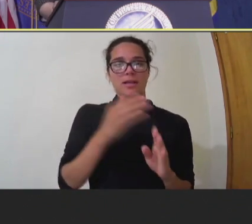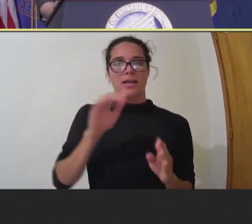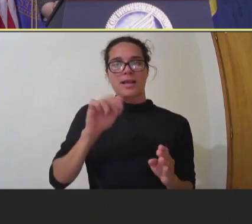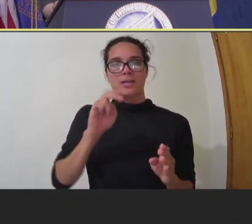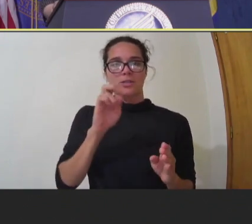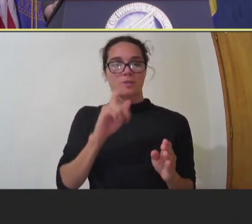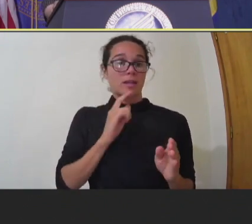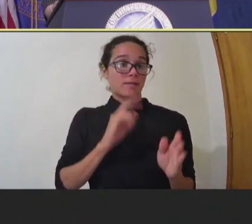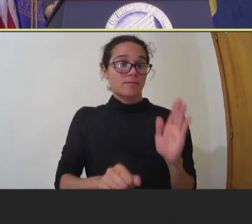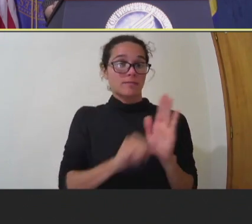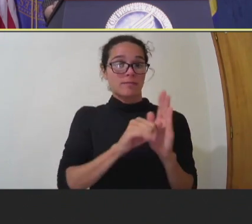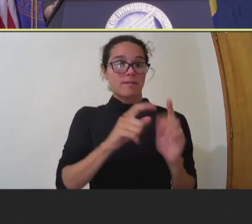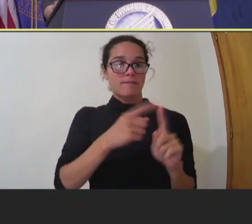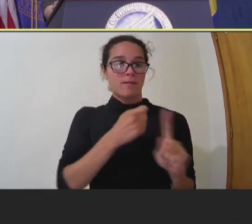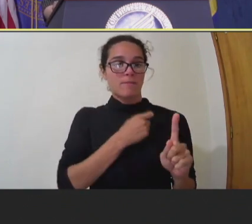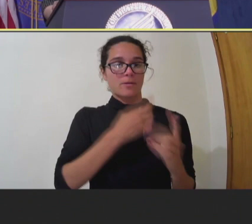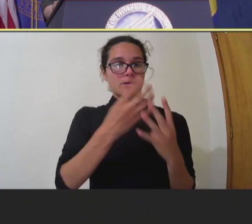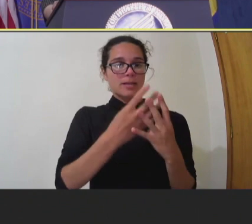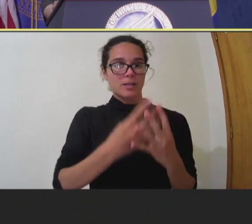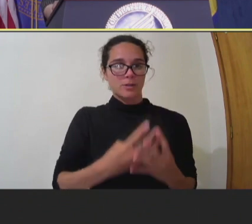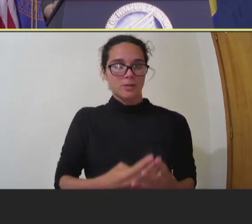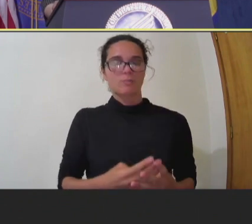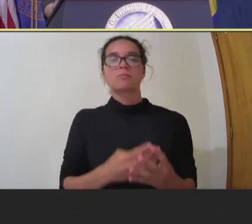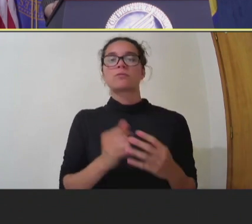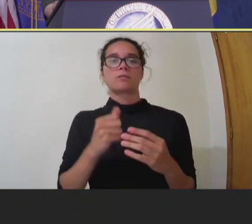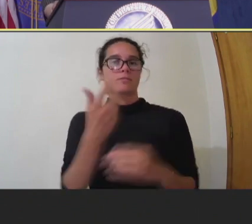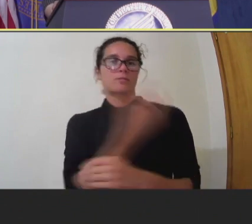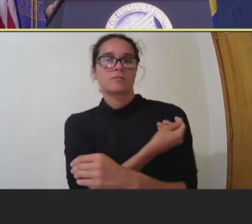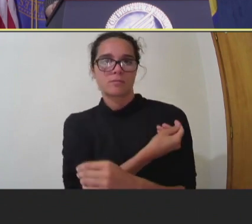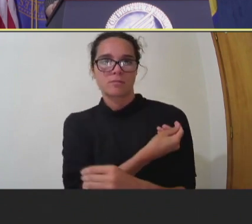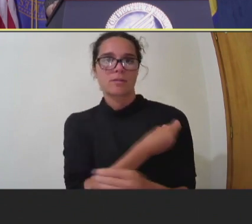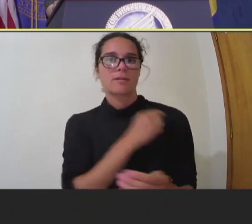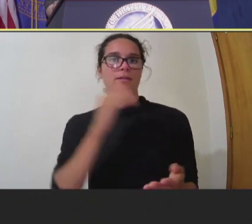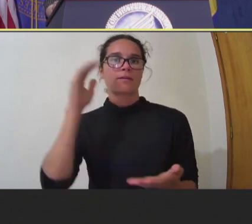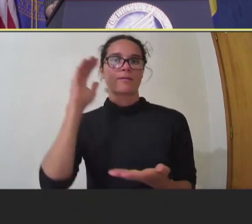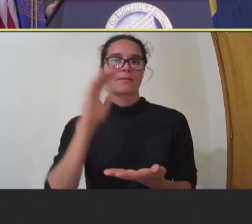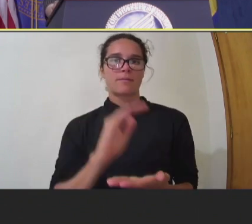from some of the vaccines that I shared with you today to intercept that cancer at an early